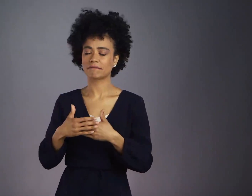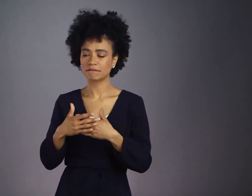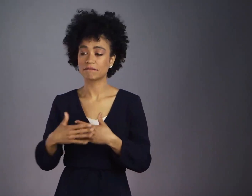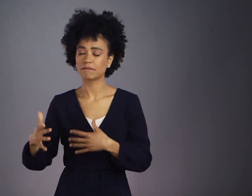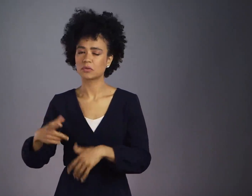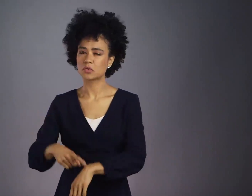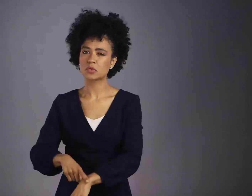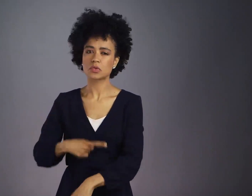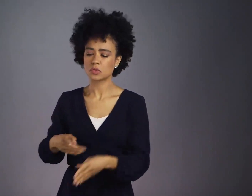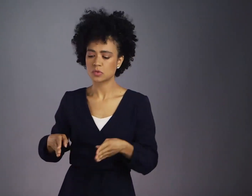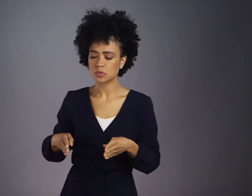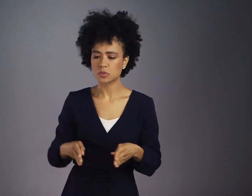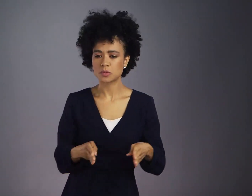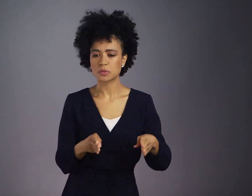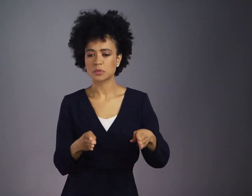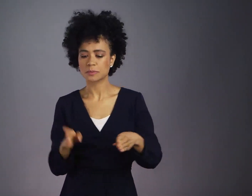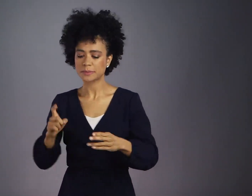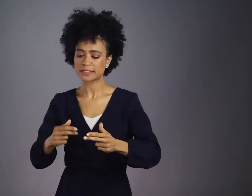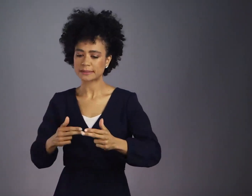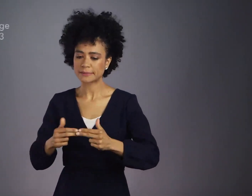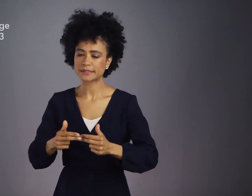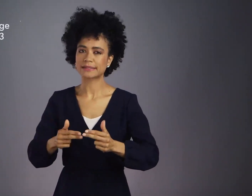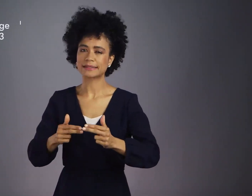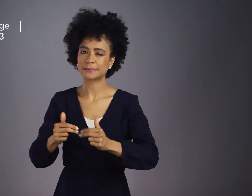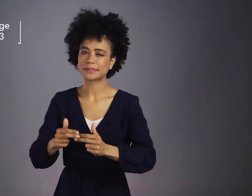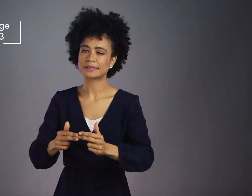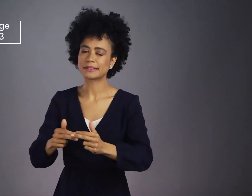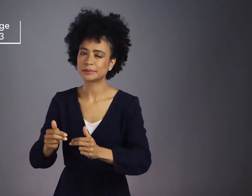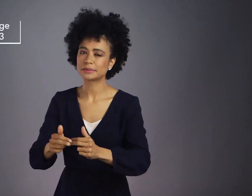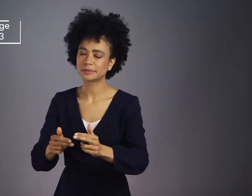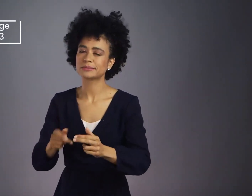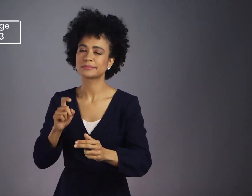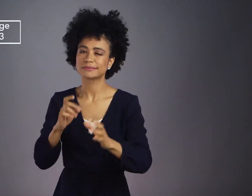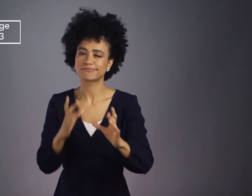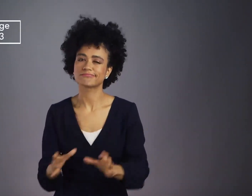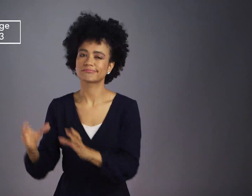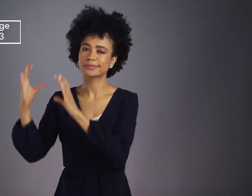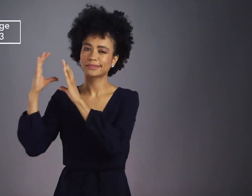Yes, there is a long period of reconstruction ahead.